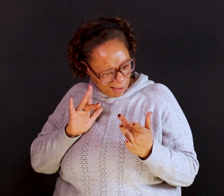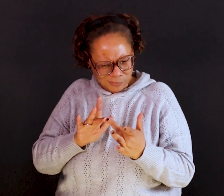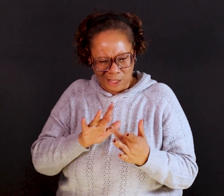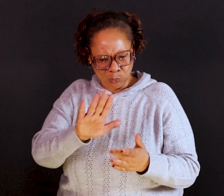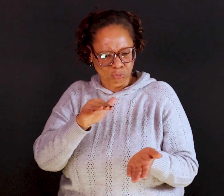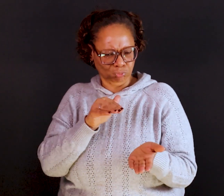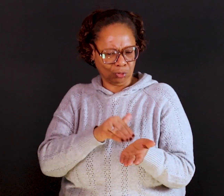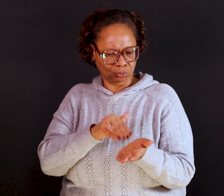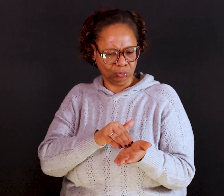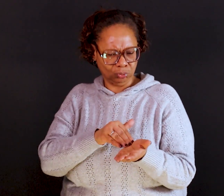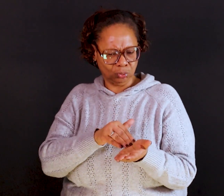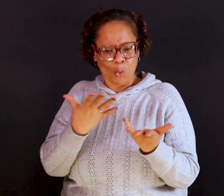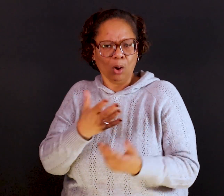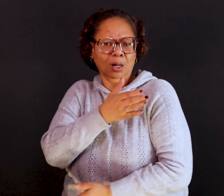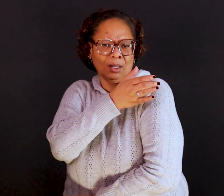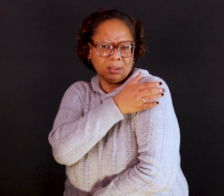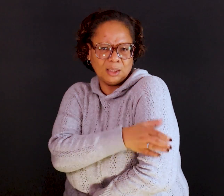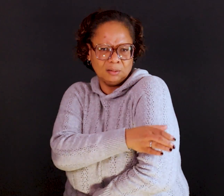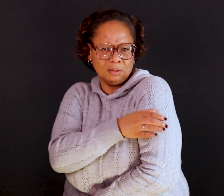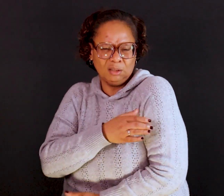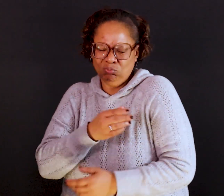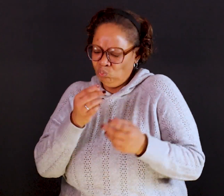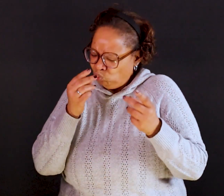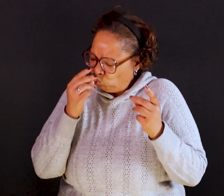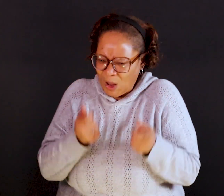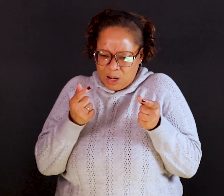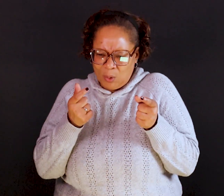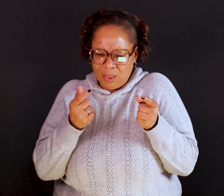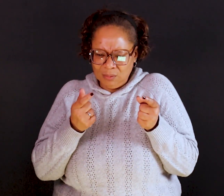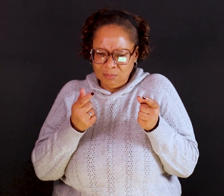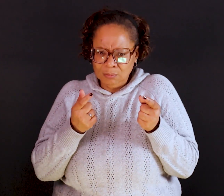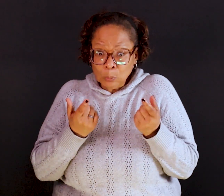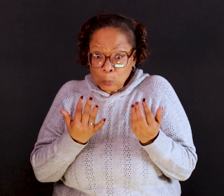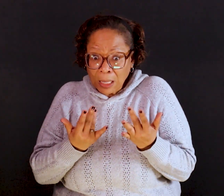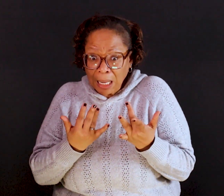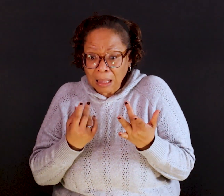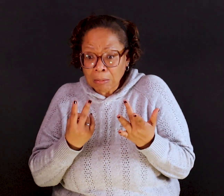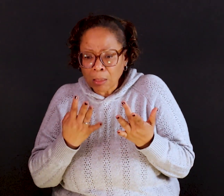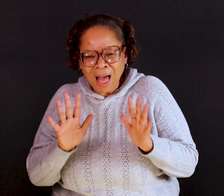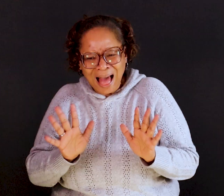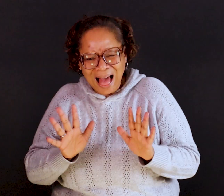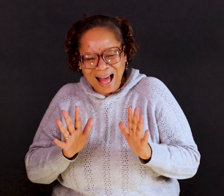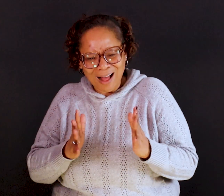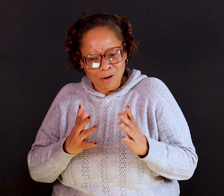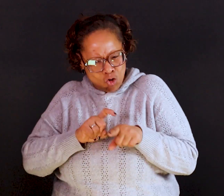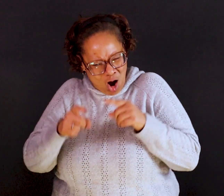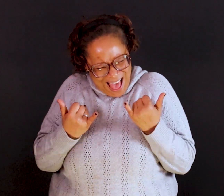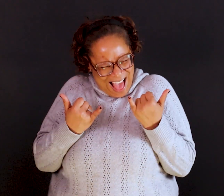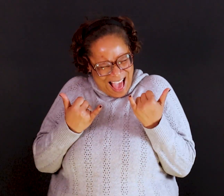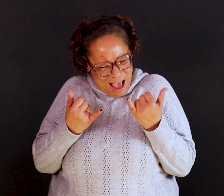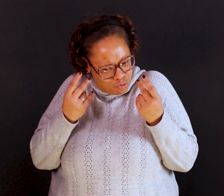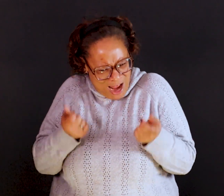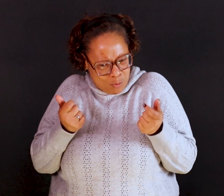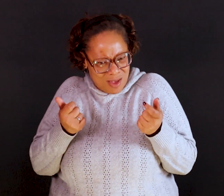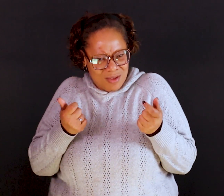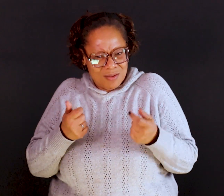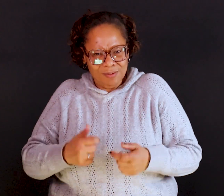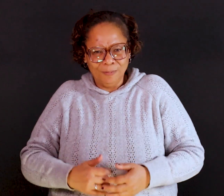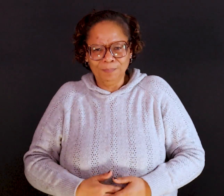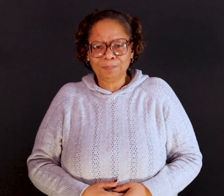Call your doctor or clinic right away.